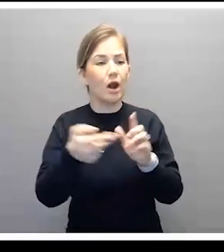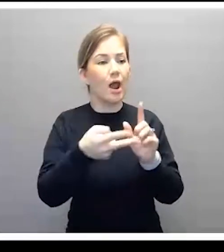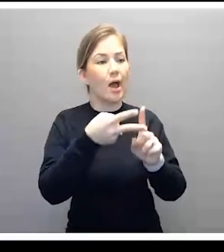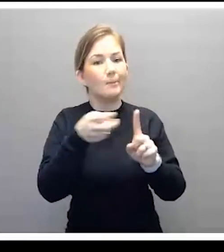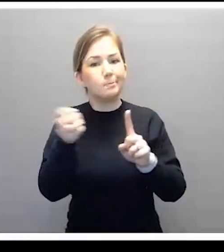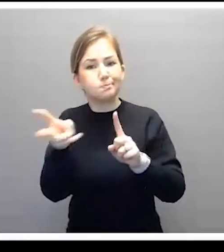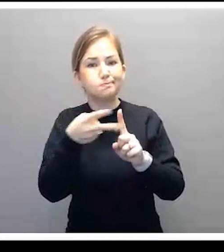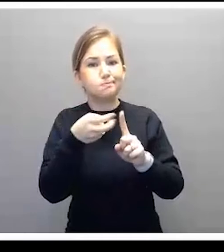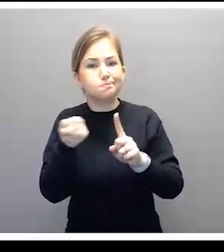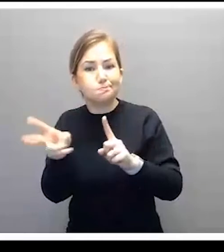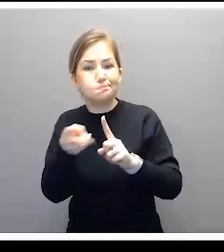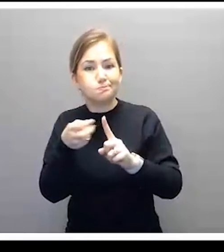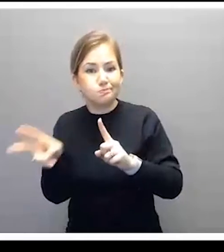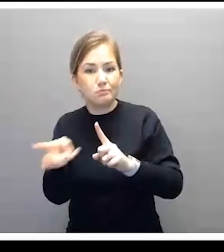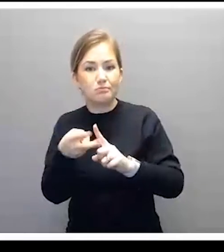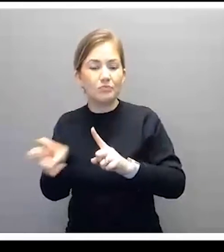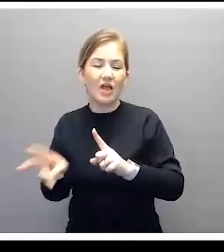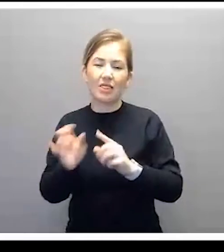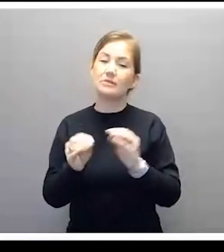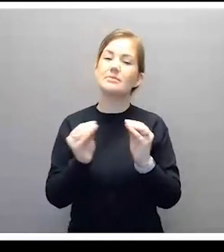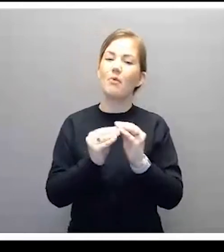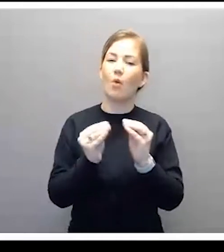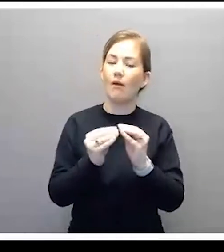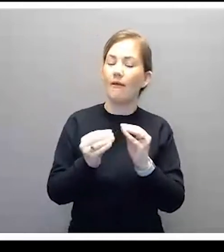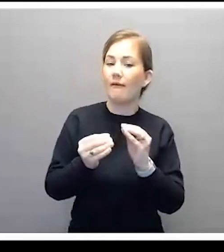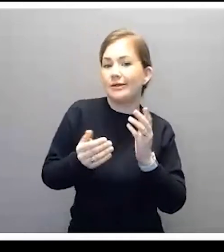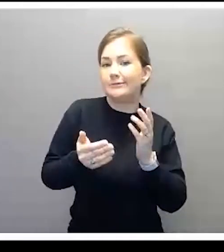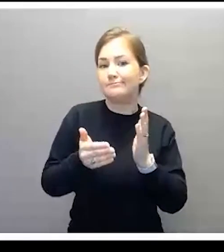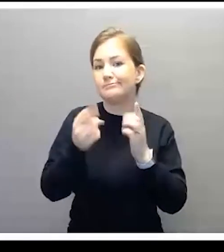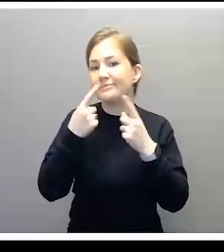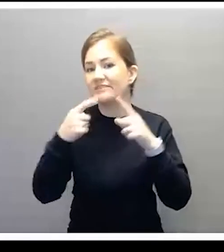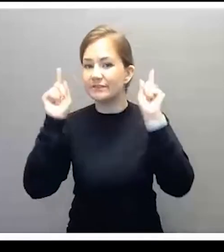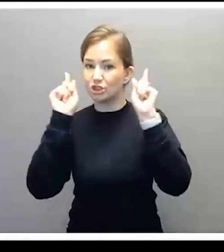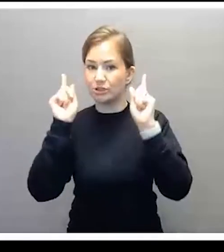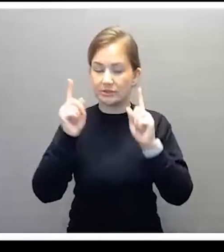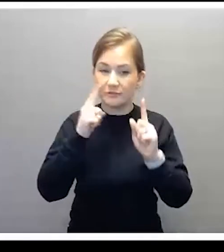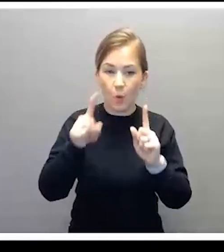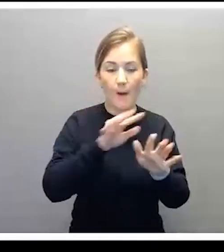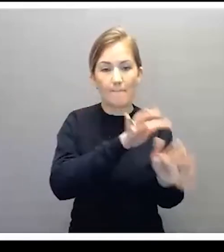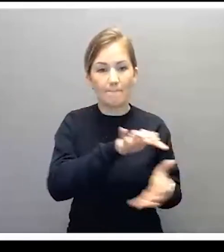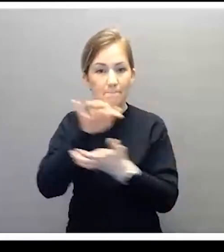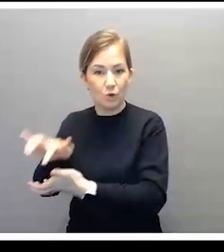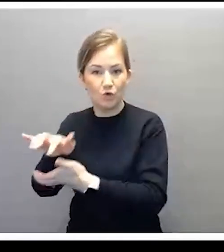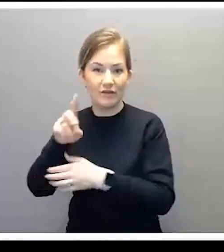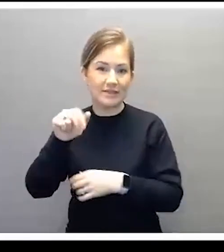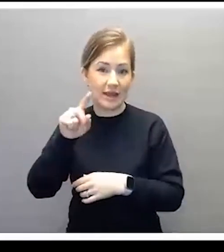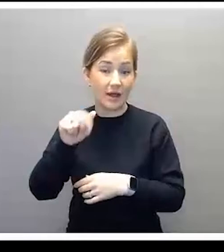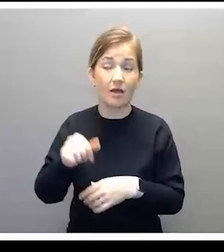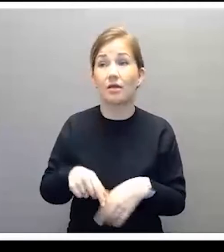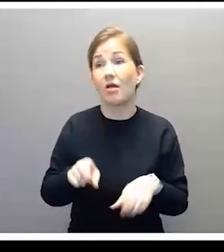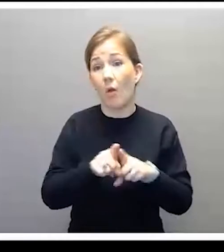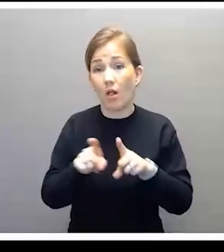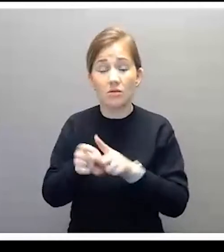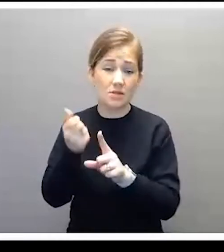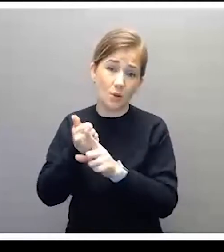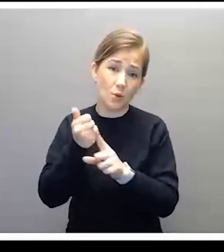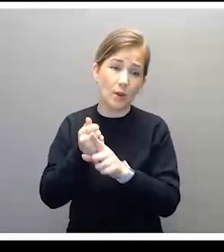It's super easy, it's efficient in how it moves data from A to B. The other part of it is the simplicity of it, right?